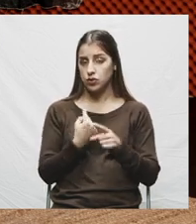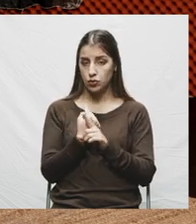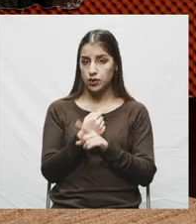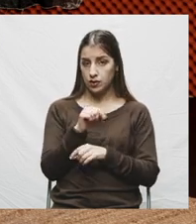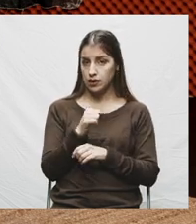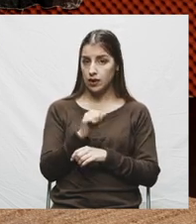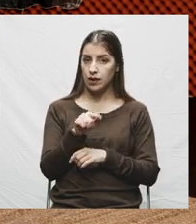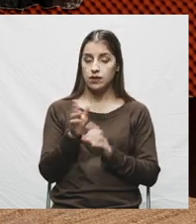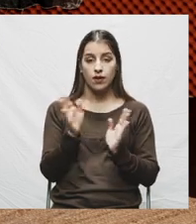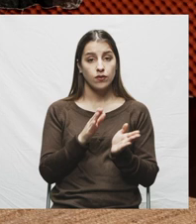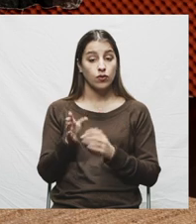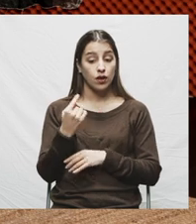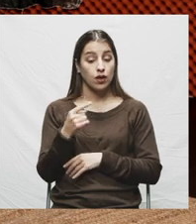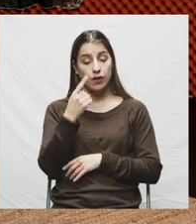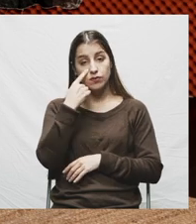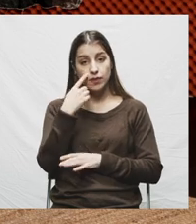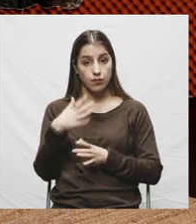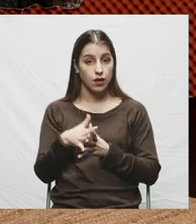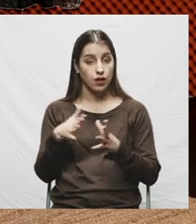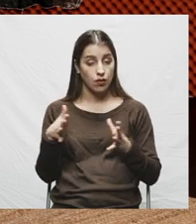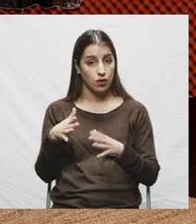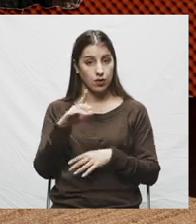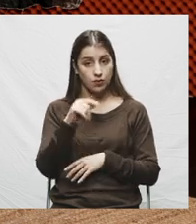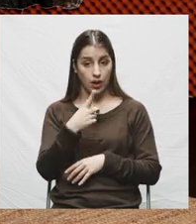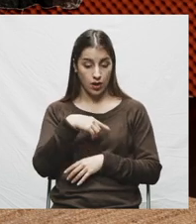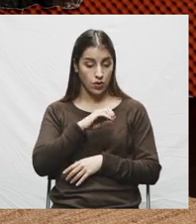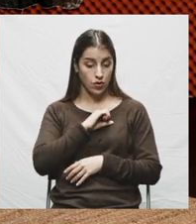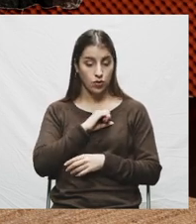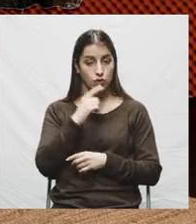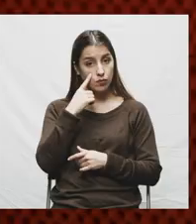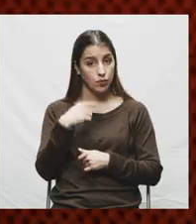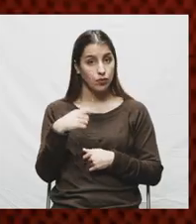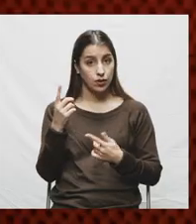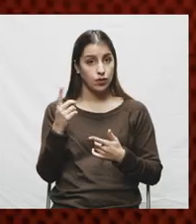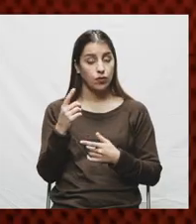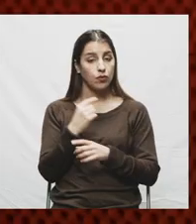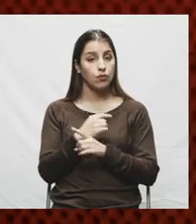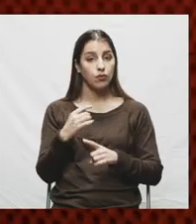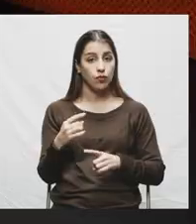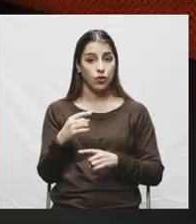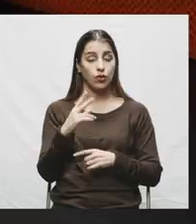And there was, above all, a higher knowledge, within us as audience